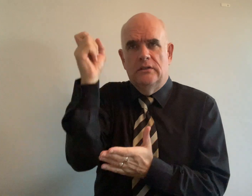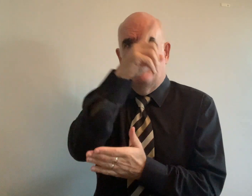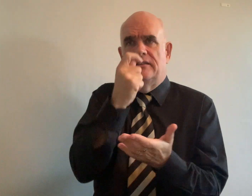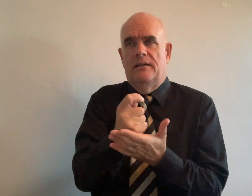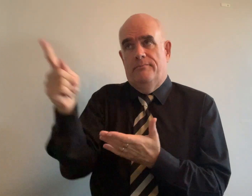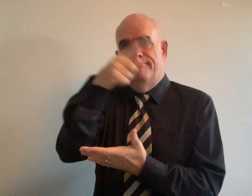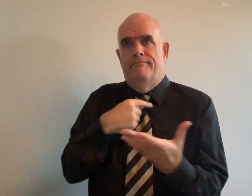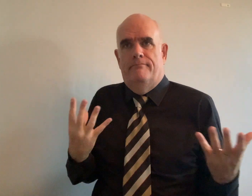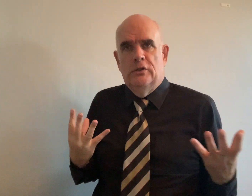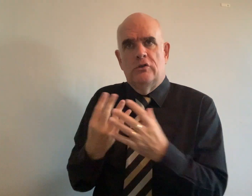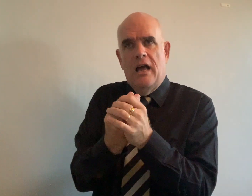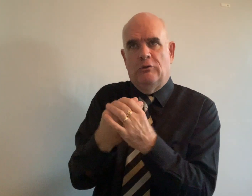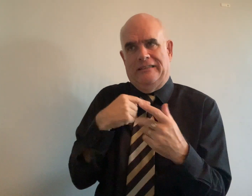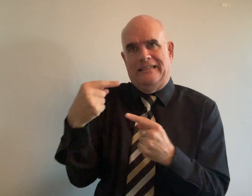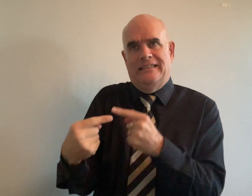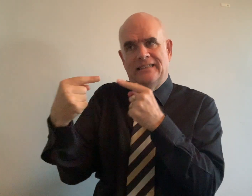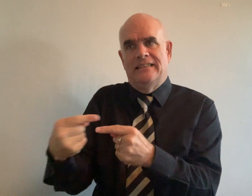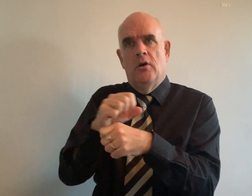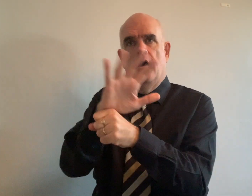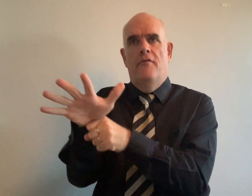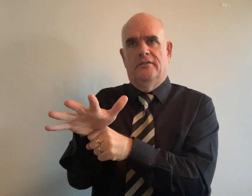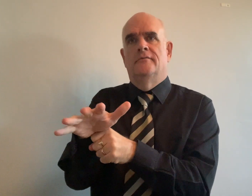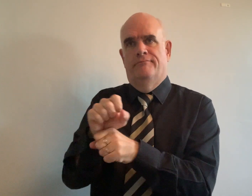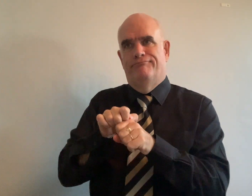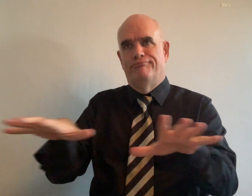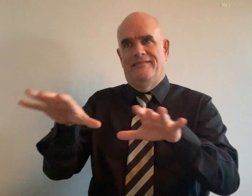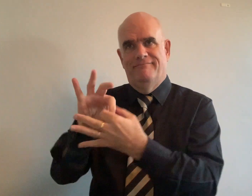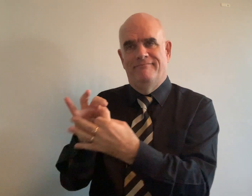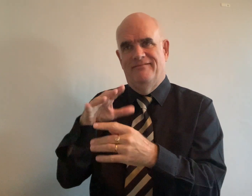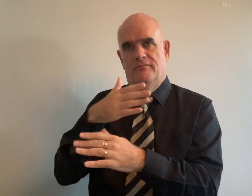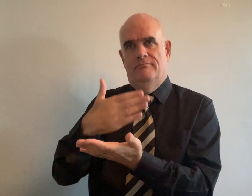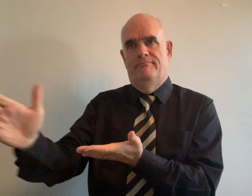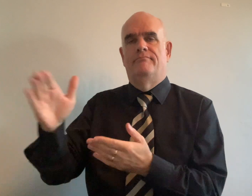all of us have woken abruptly to changes in our way of life.